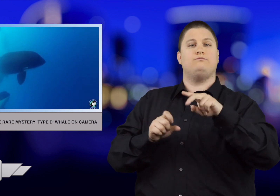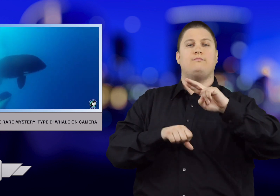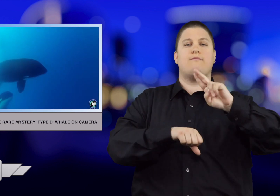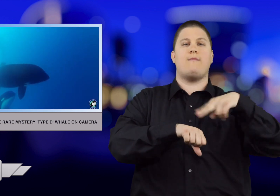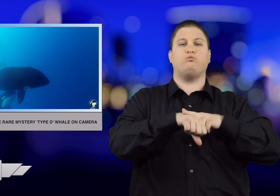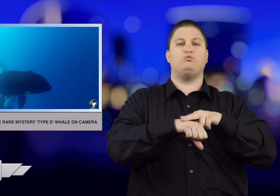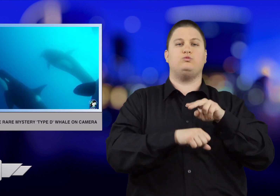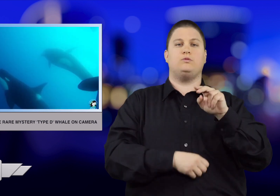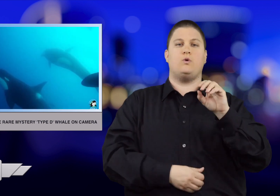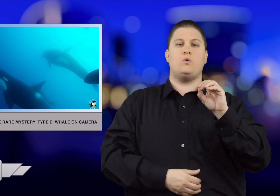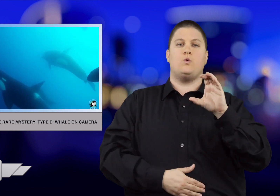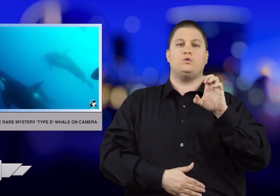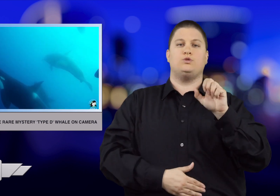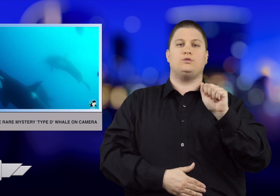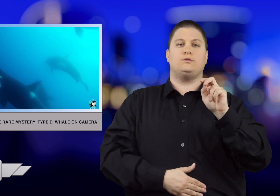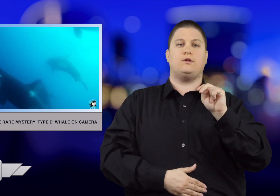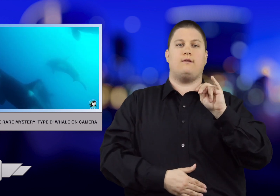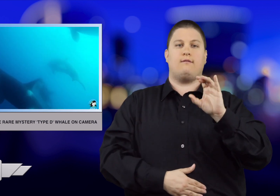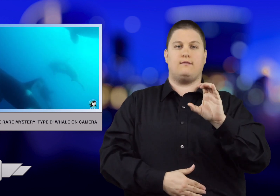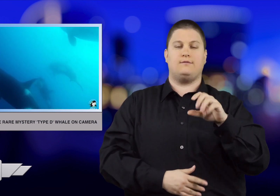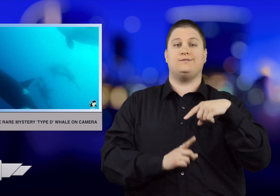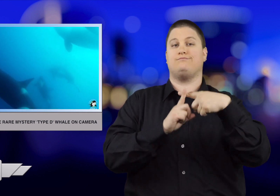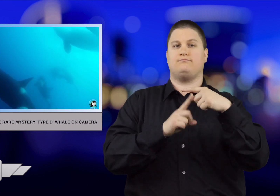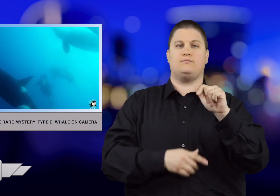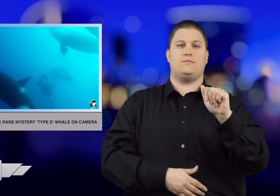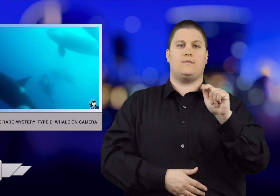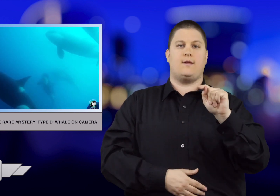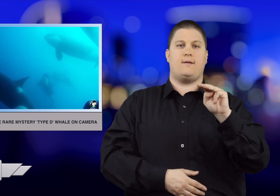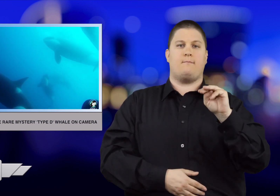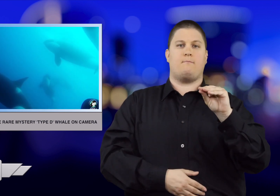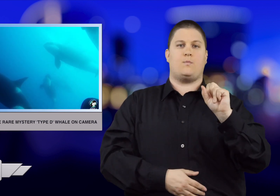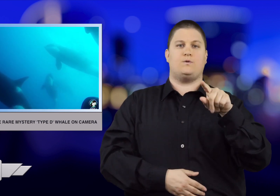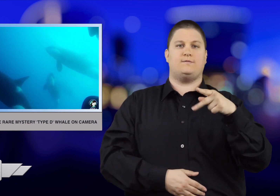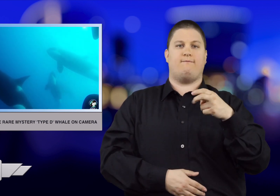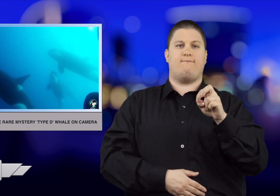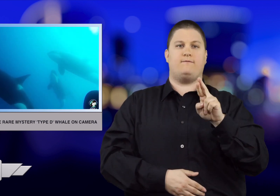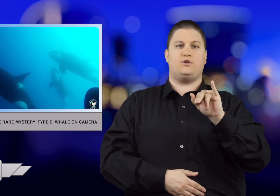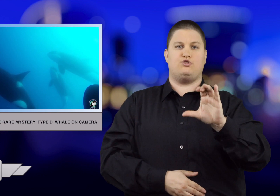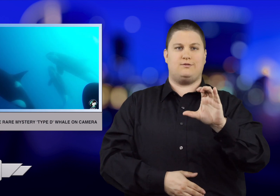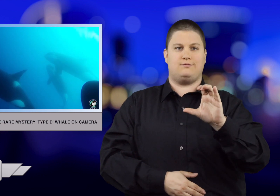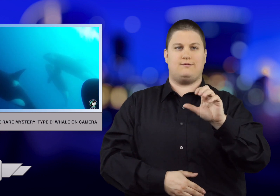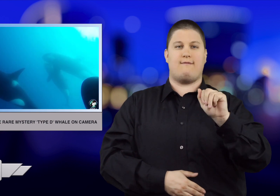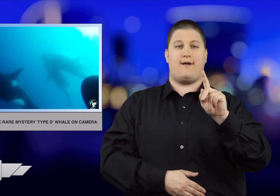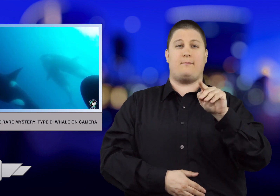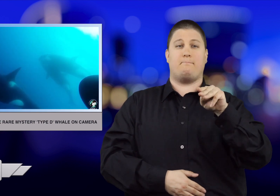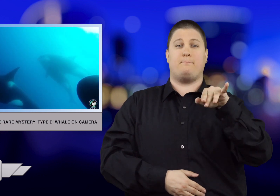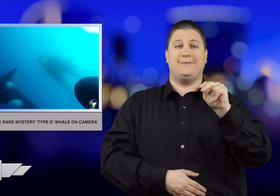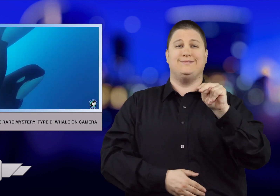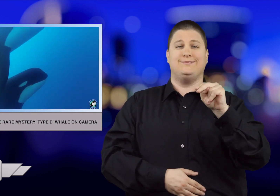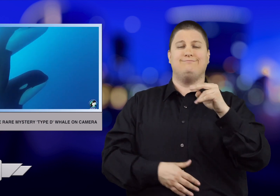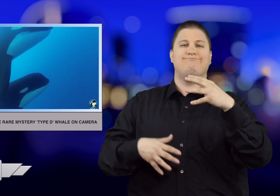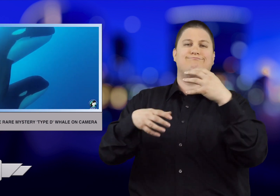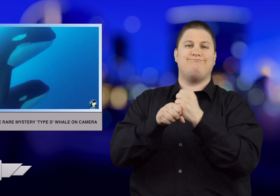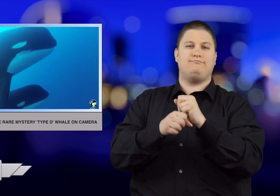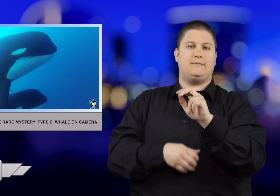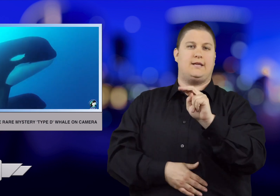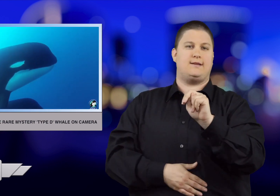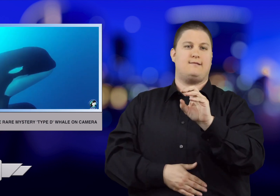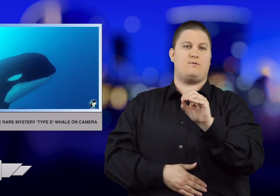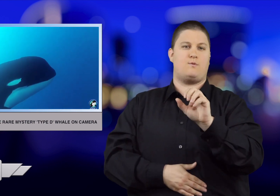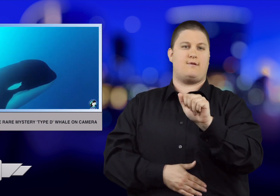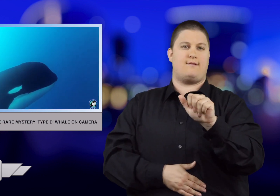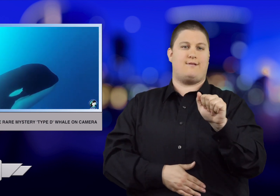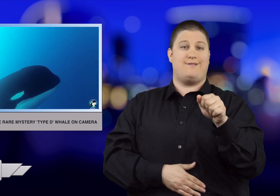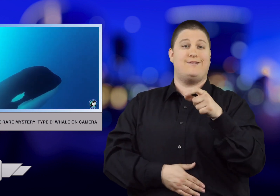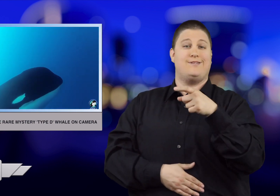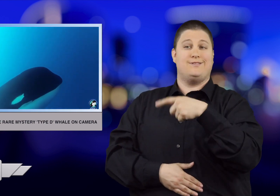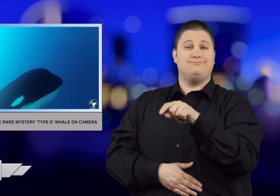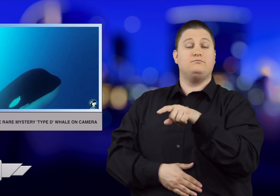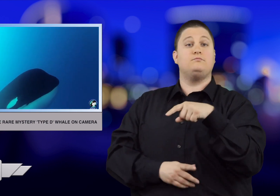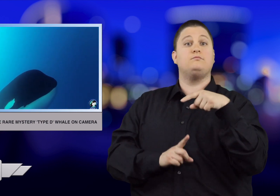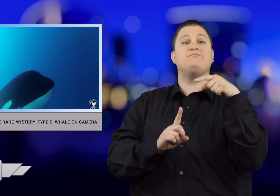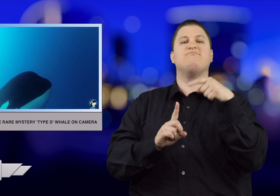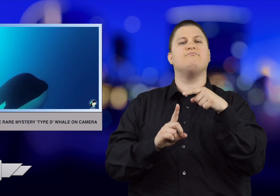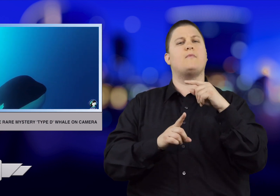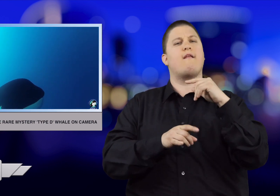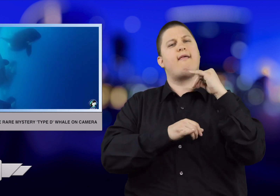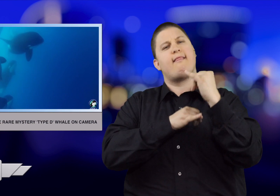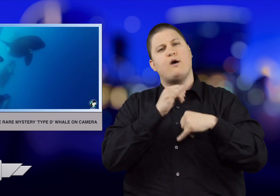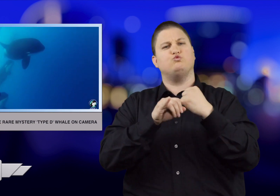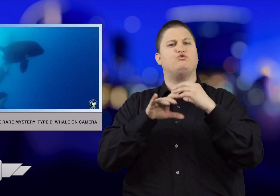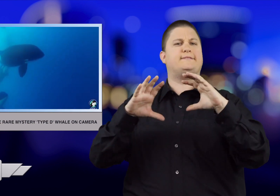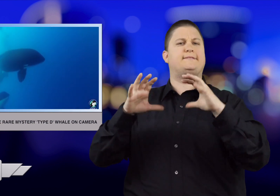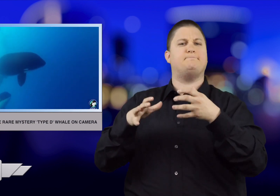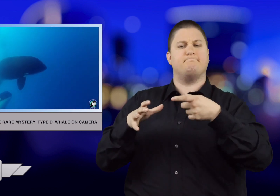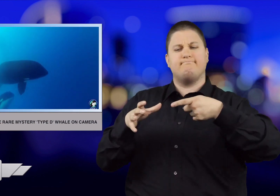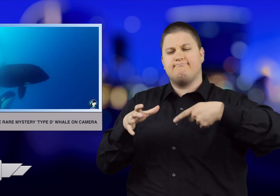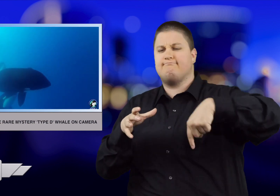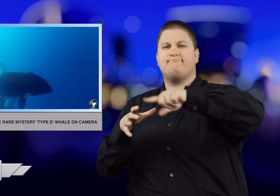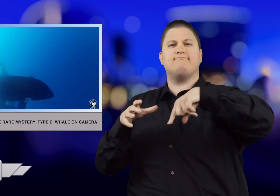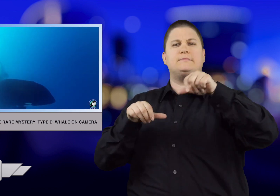According to the National Oceanic and Atmospheric Administration (NOAA), an international team